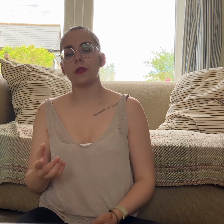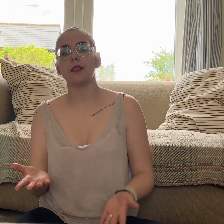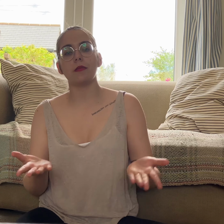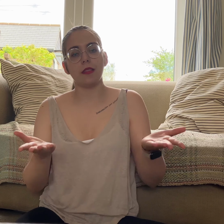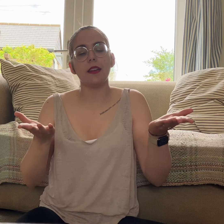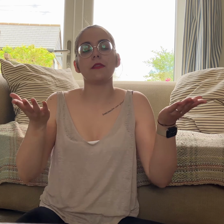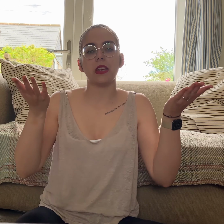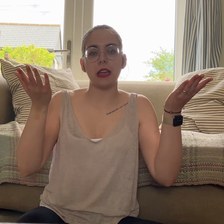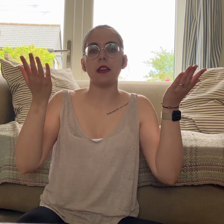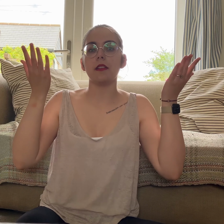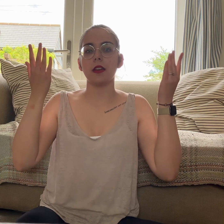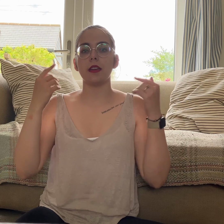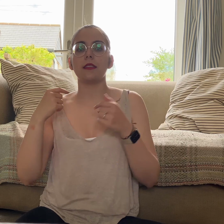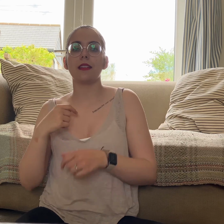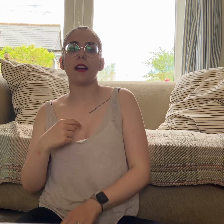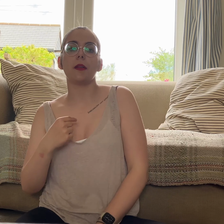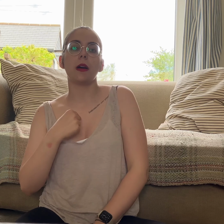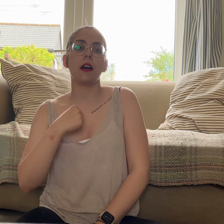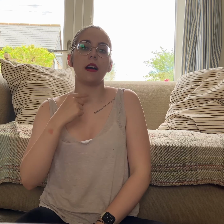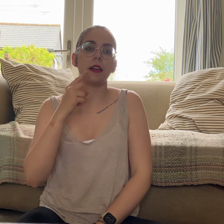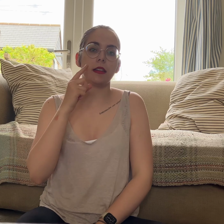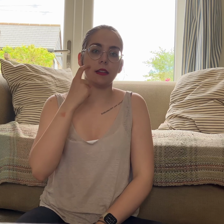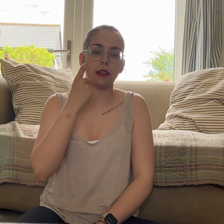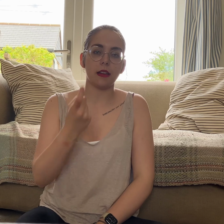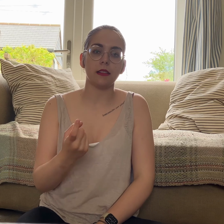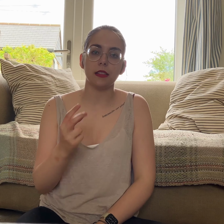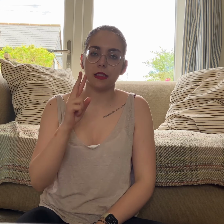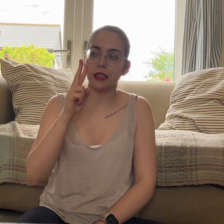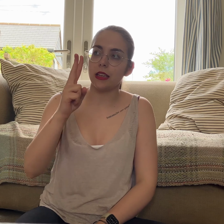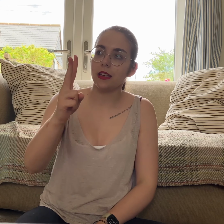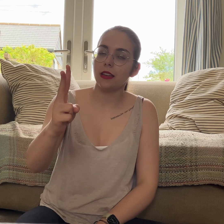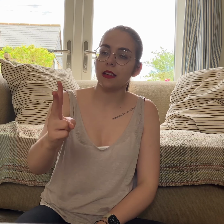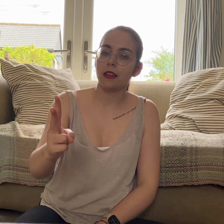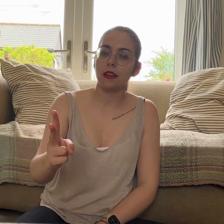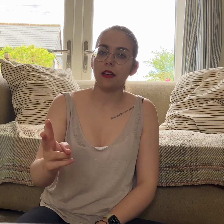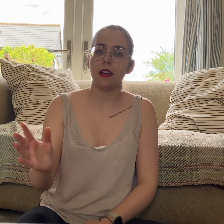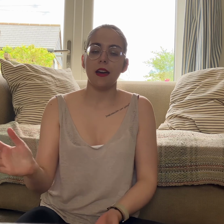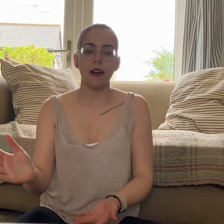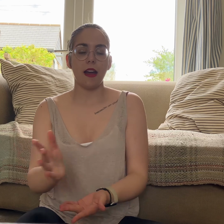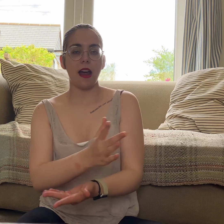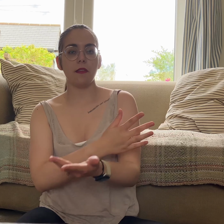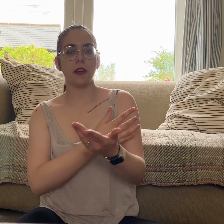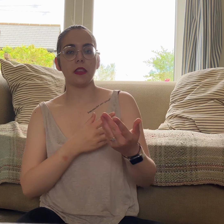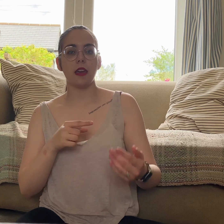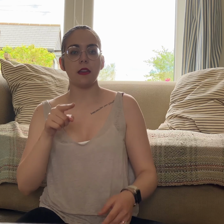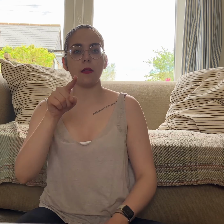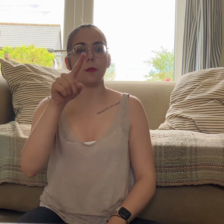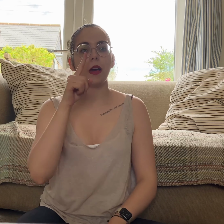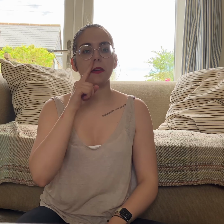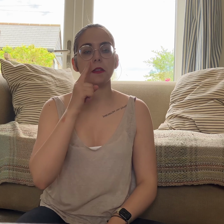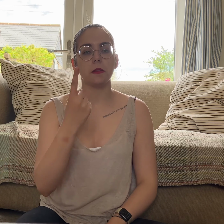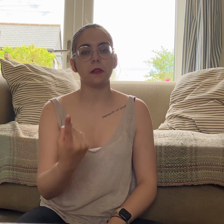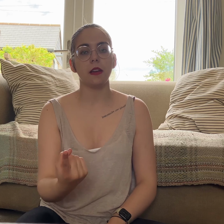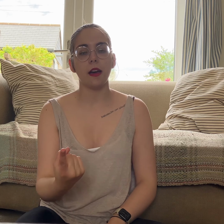will lift give it time. I can see everything you're blind to now.